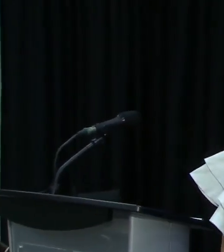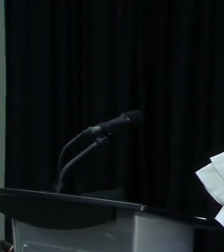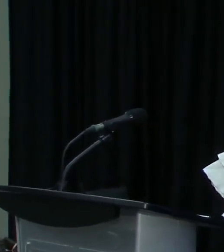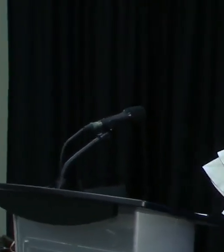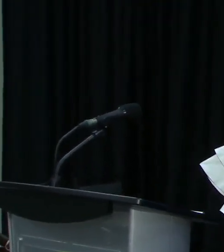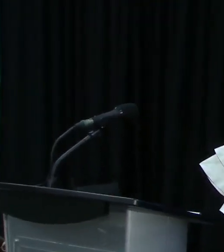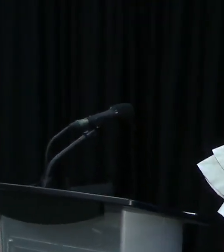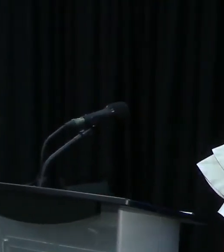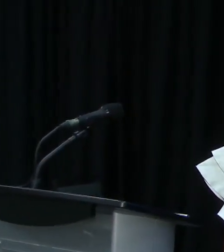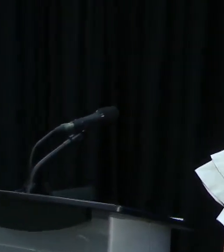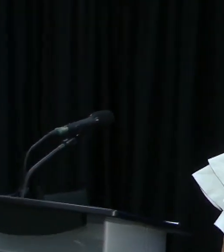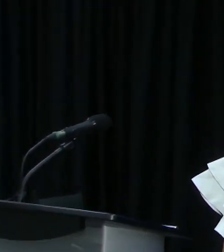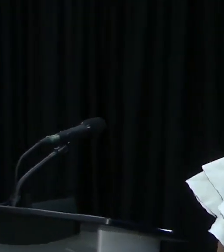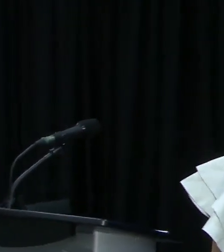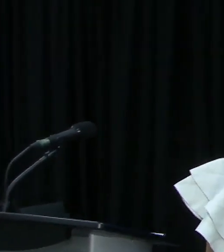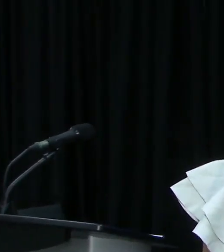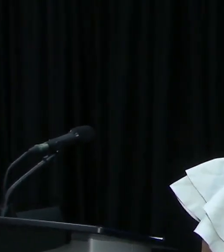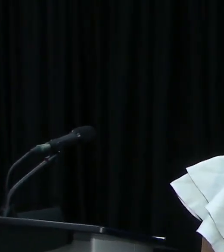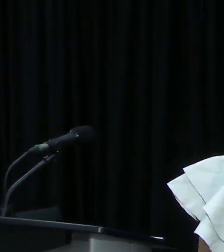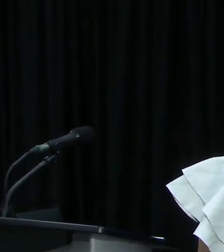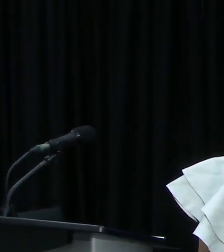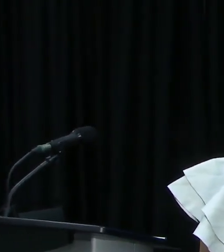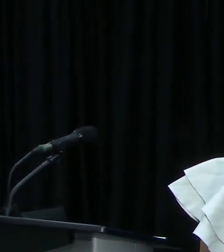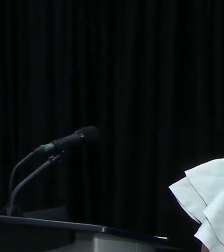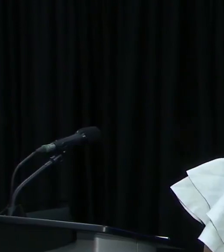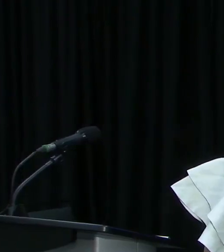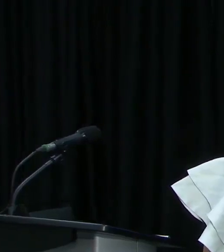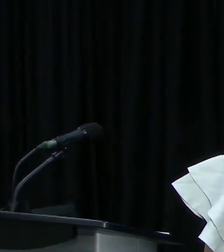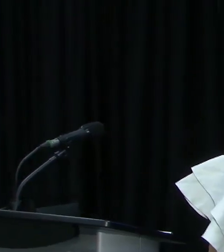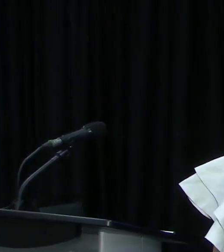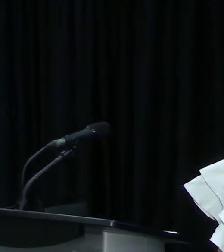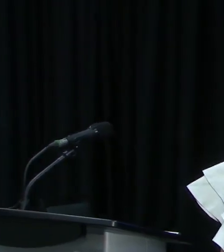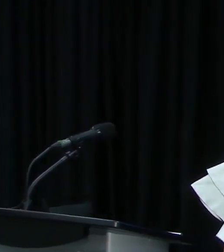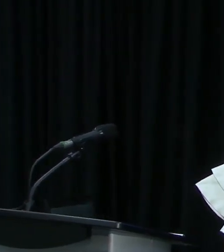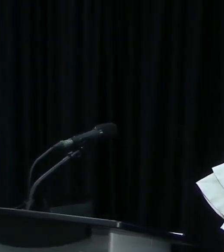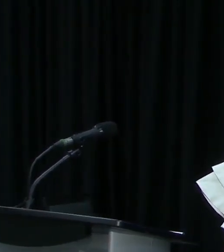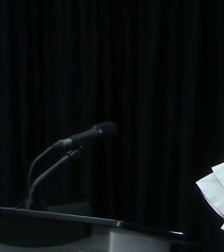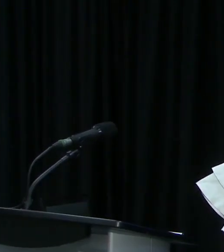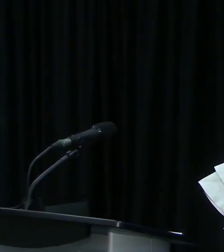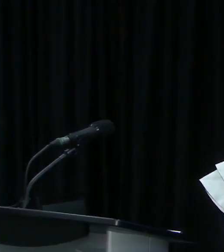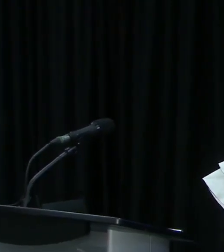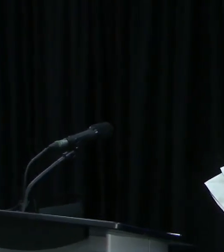PUBLIC HEALTH IN MIND. TO YOU AS A CONSUMER AND A CUSTOMER WILL KNOW THAT THIS BUSINESS WHEN YOU WALK THROUGH THAT DOOR THEY HAVE SIGNED THE PLEDGE.